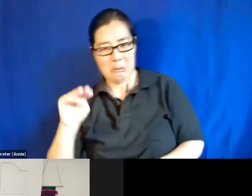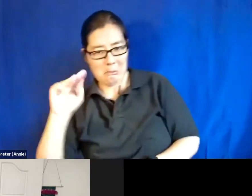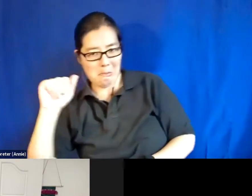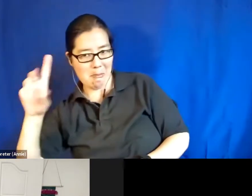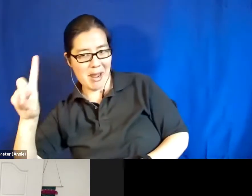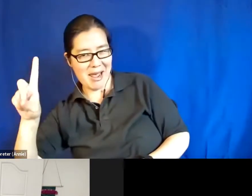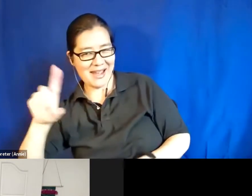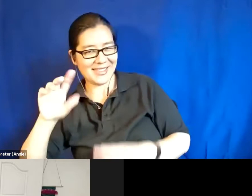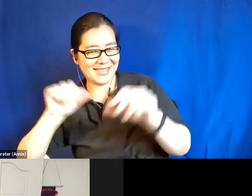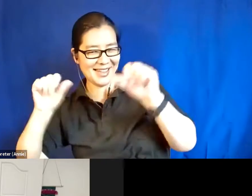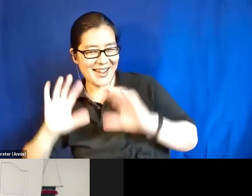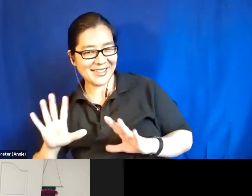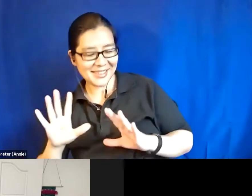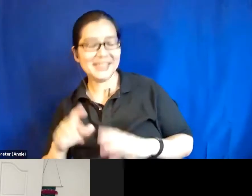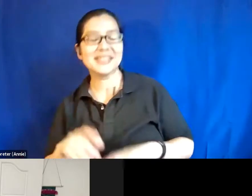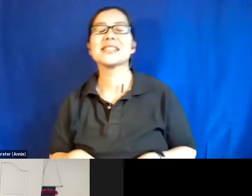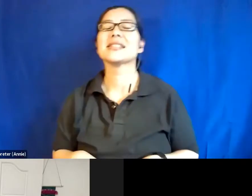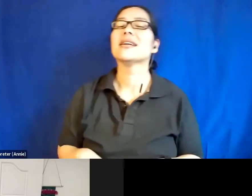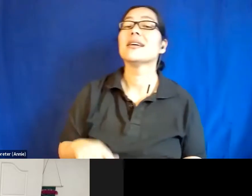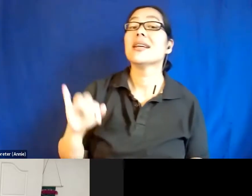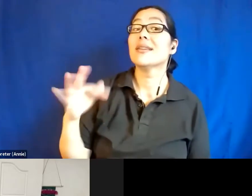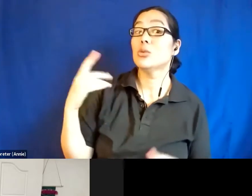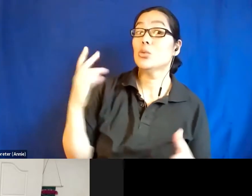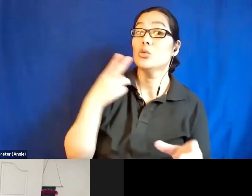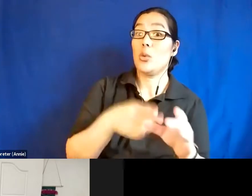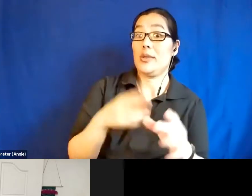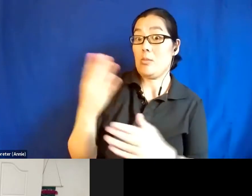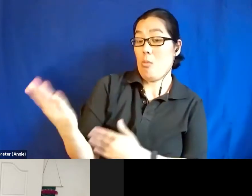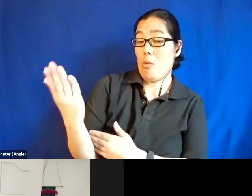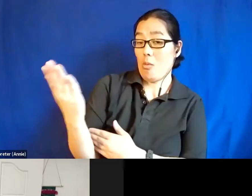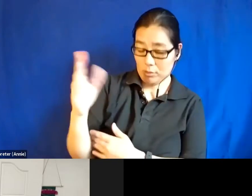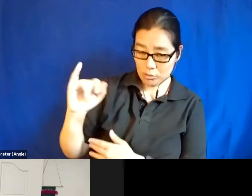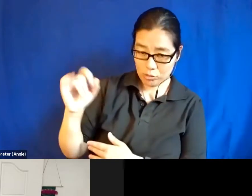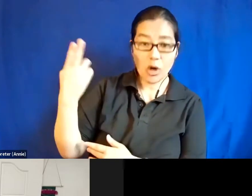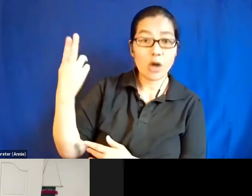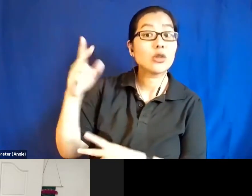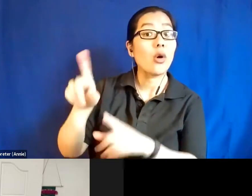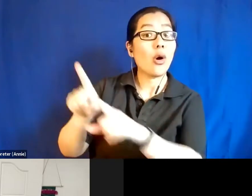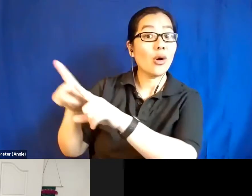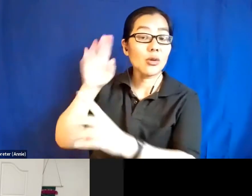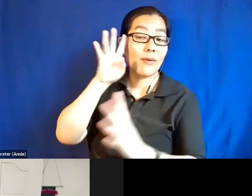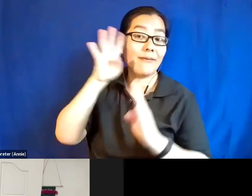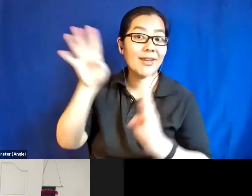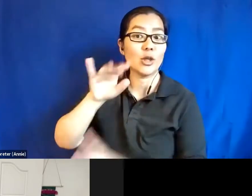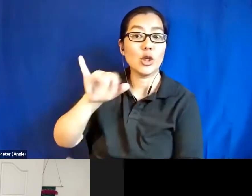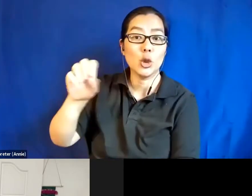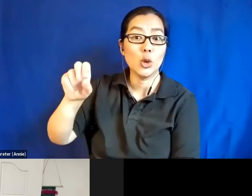of you who were on this morning, Josh is also the inventor of you describe . Josh, take it away.